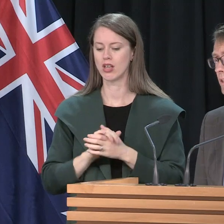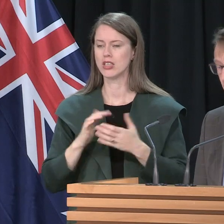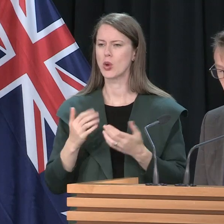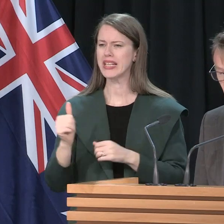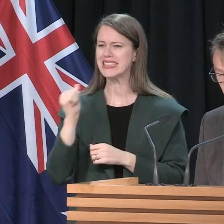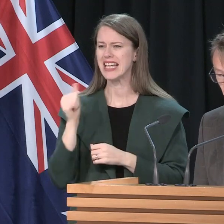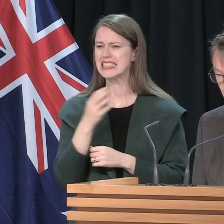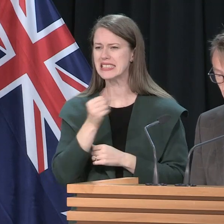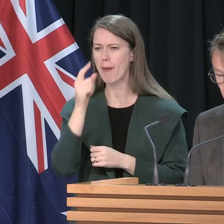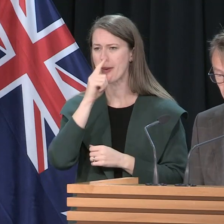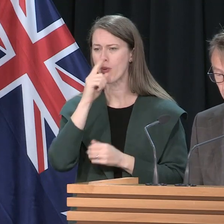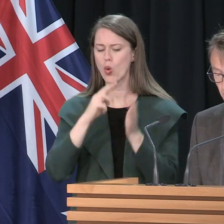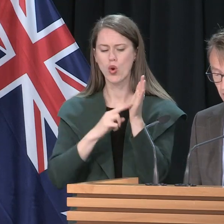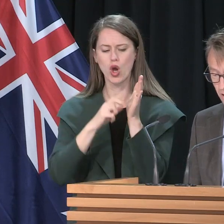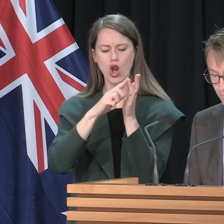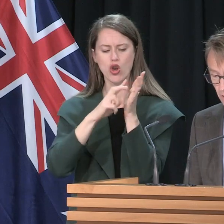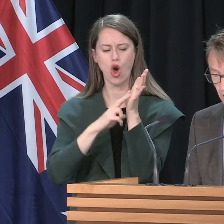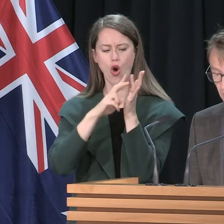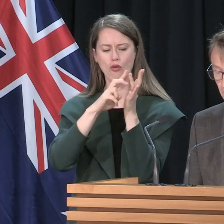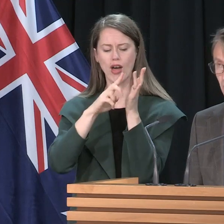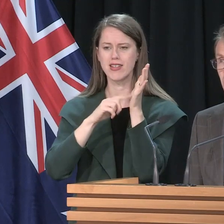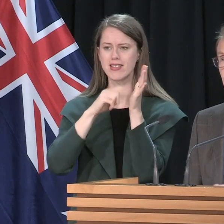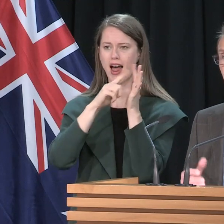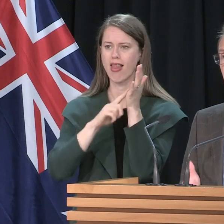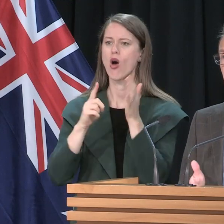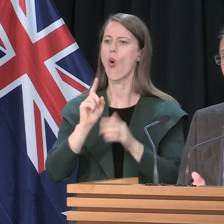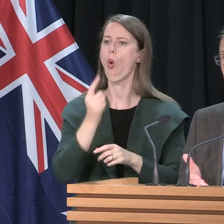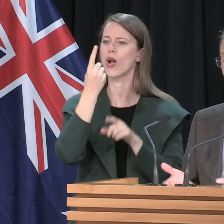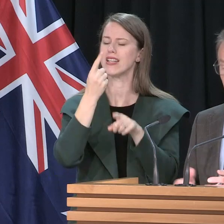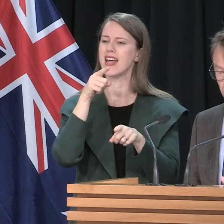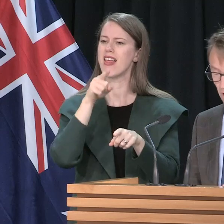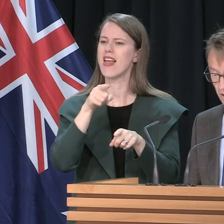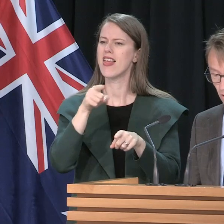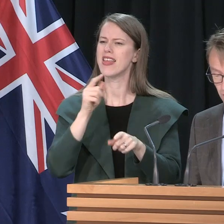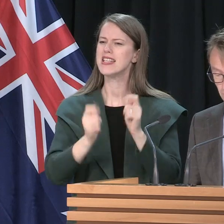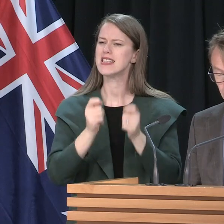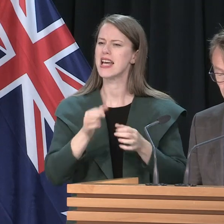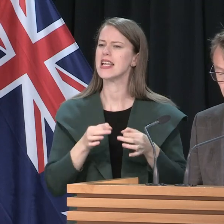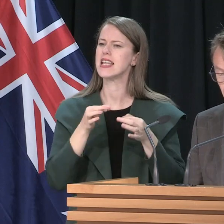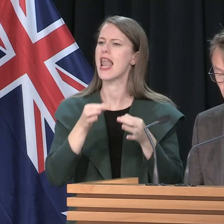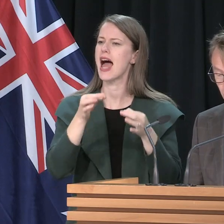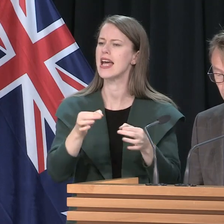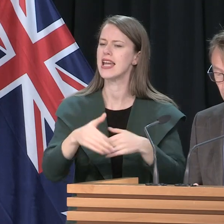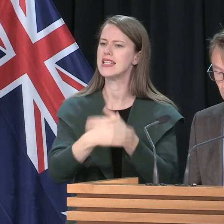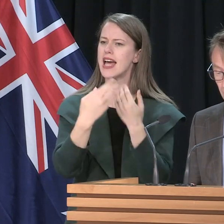test. Finally just an update on the people who's tests